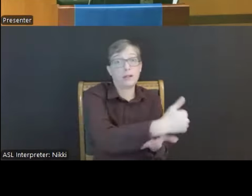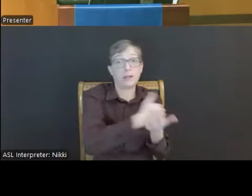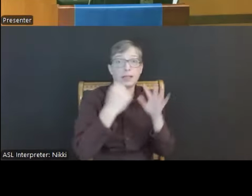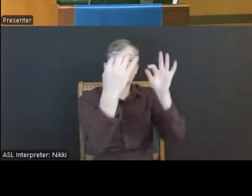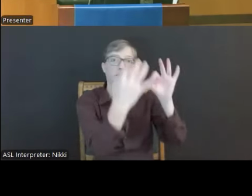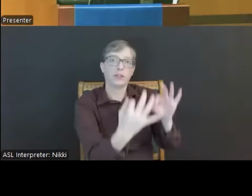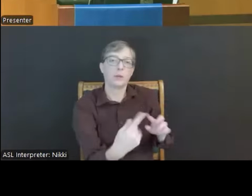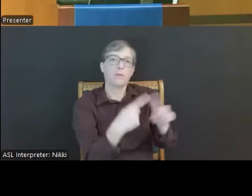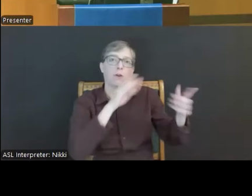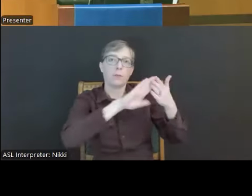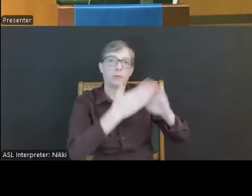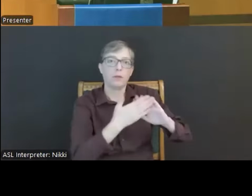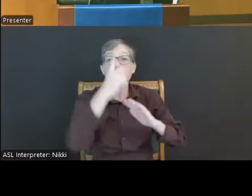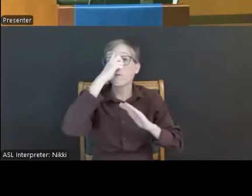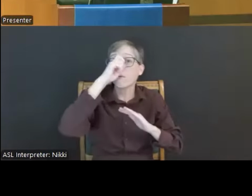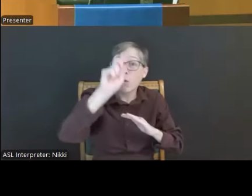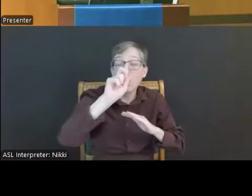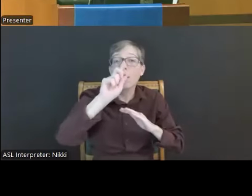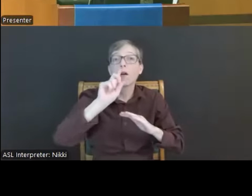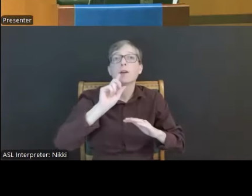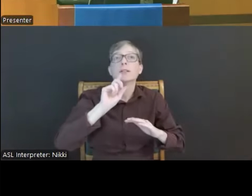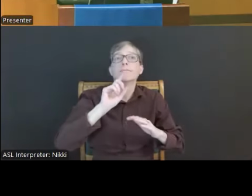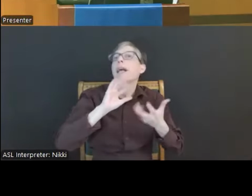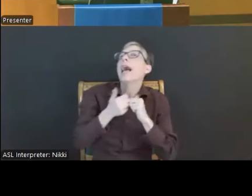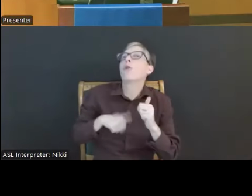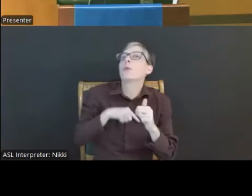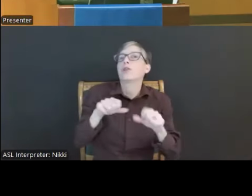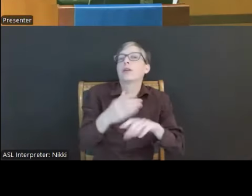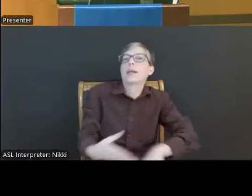we could better assist our community how can we engage our commity community and one of the